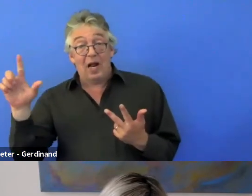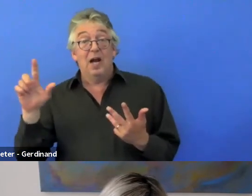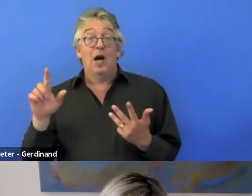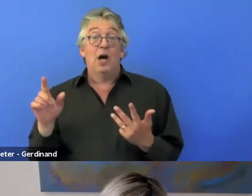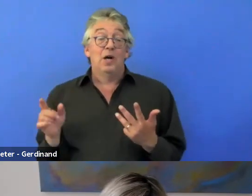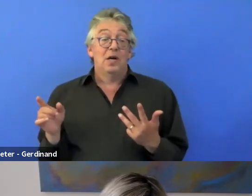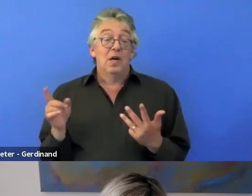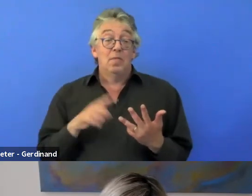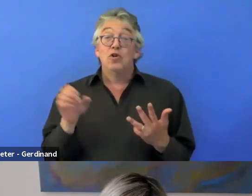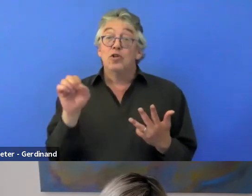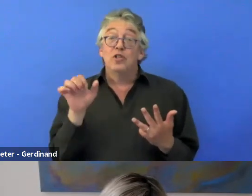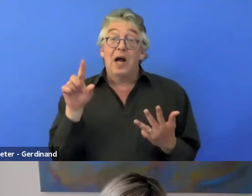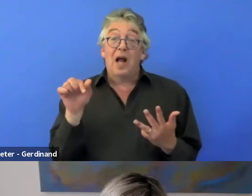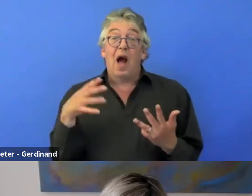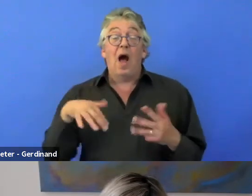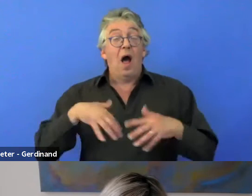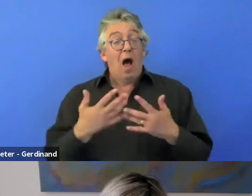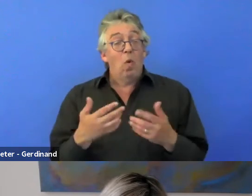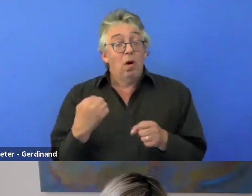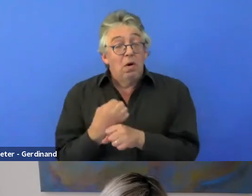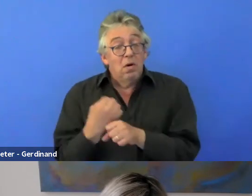to harmonize their standards with the ITU standards